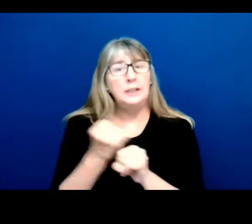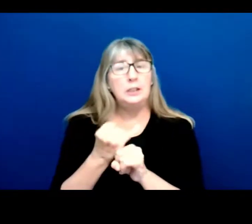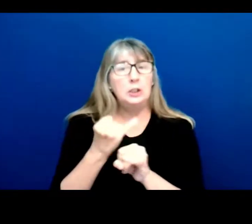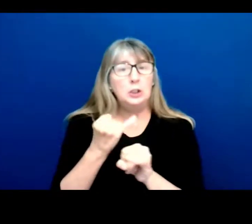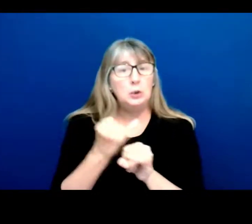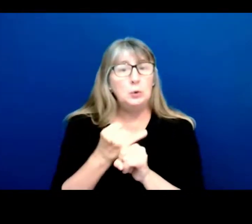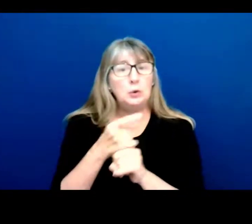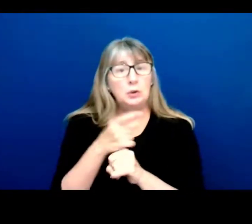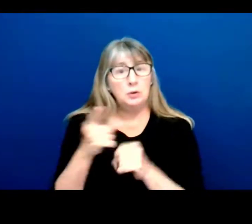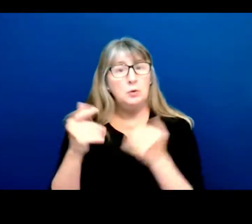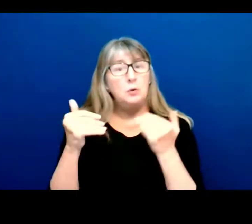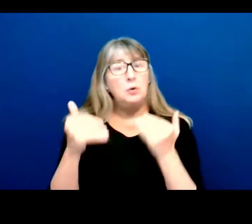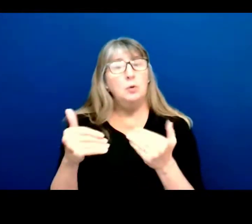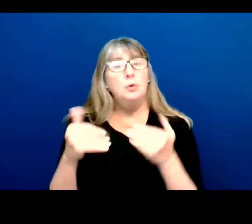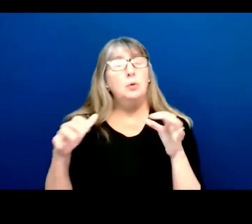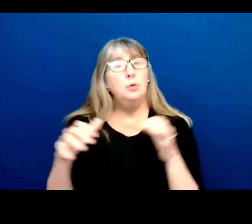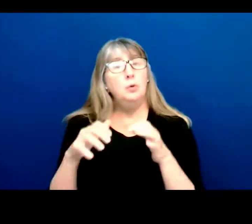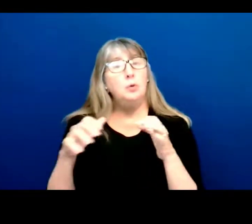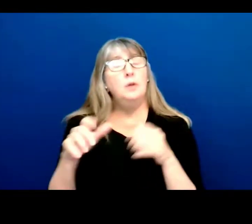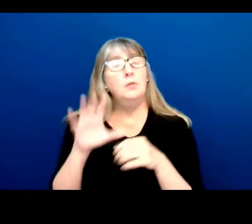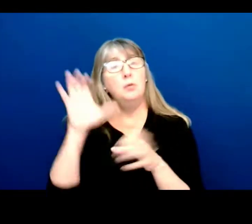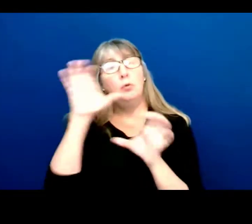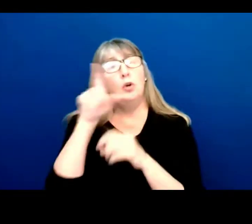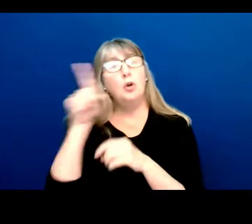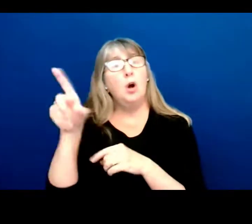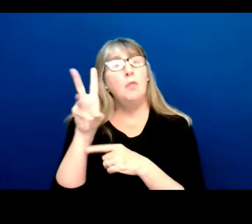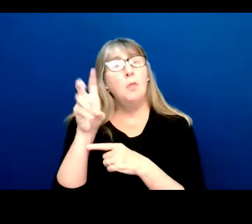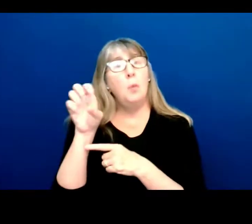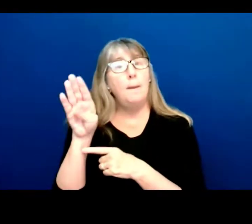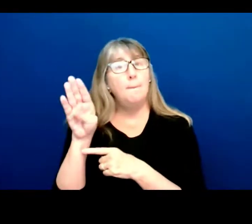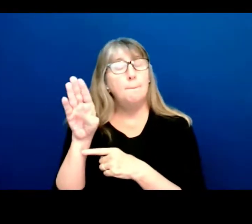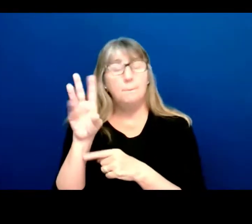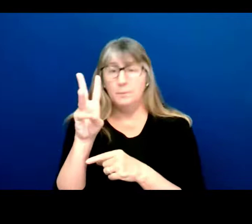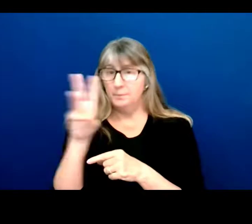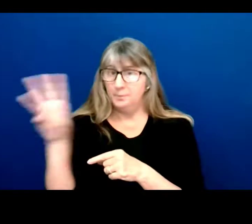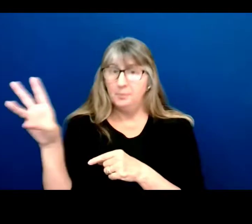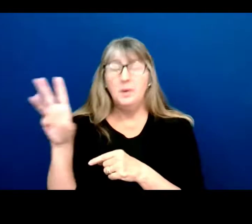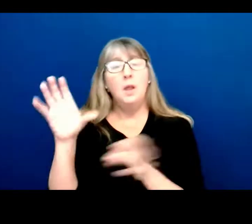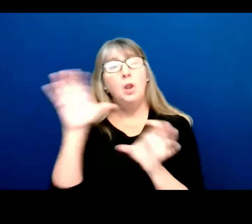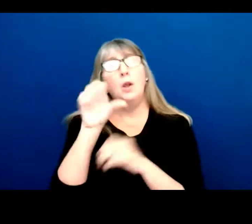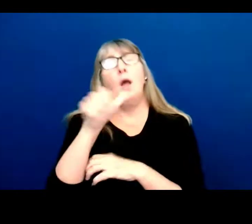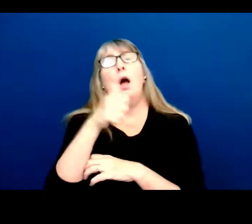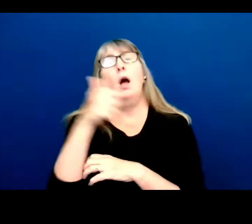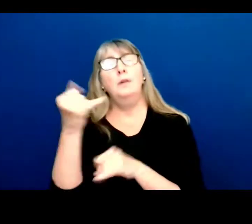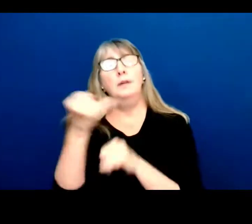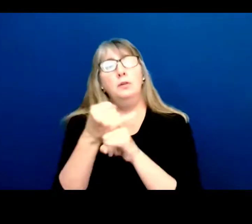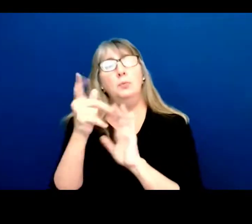is to go out on the web and look at other Institutions' policies. Because what I have found